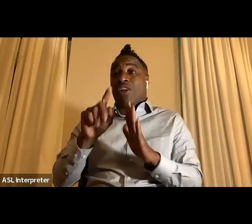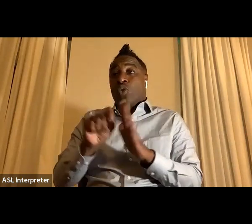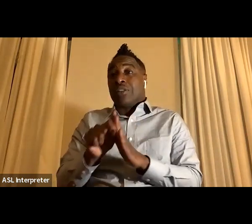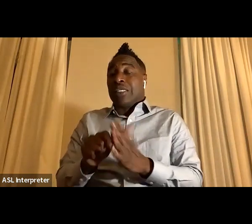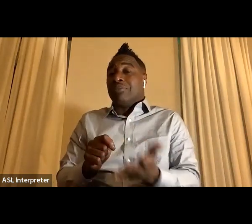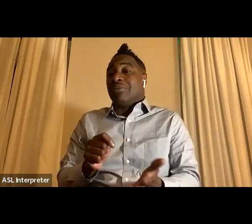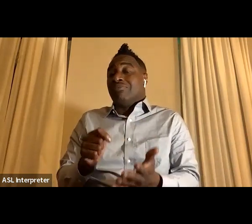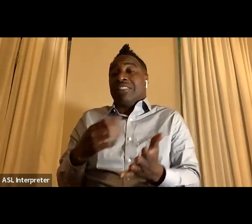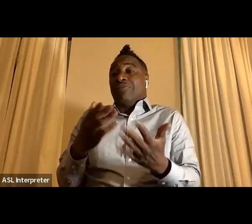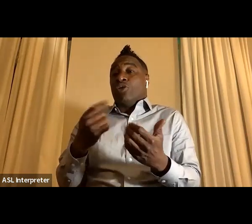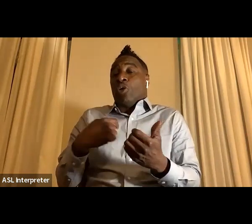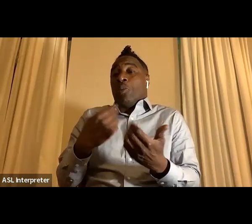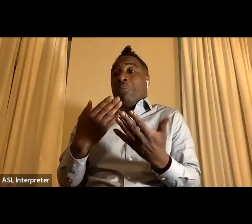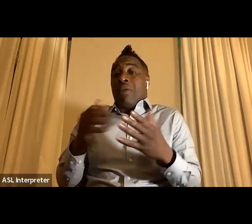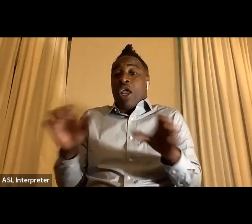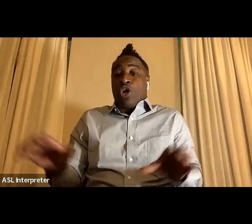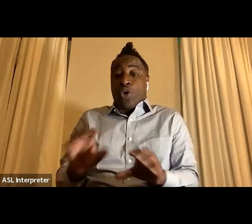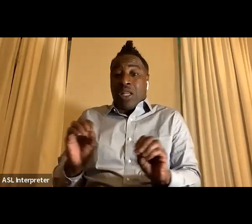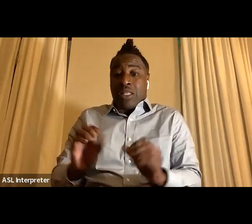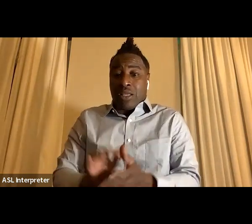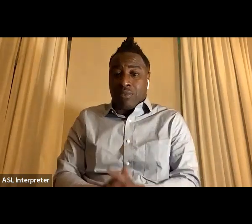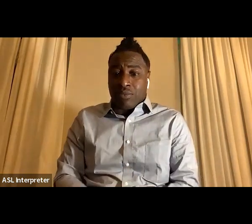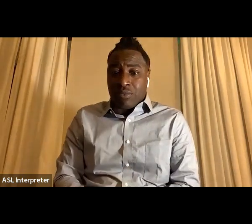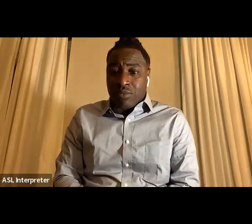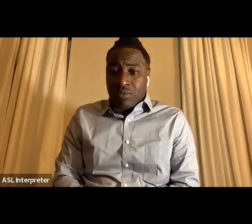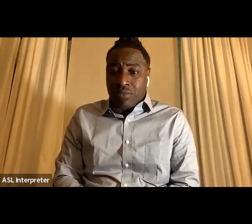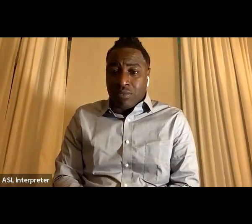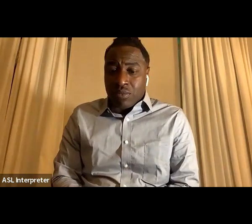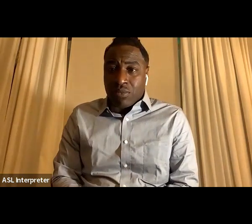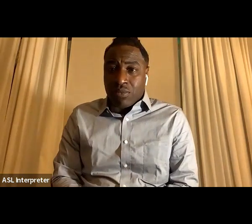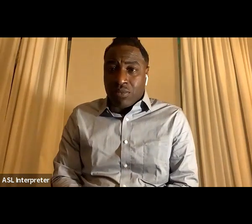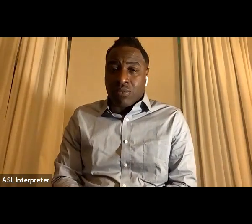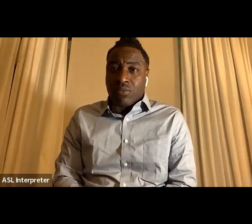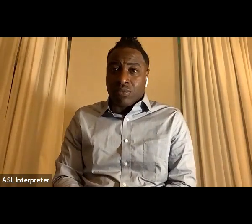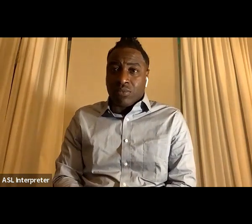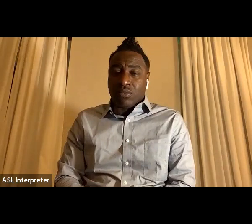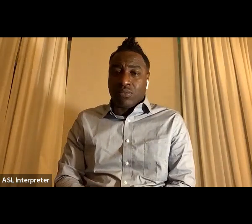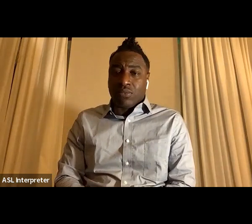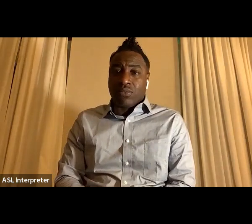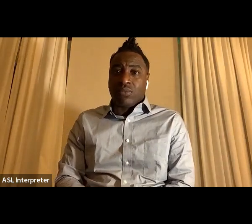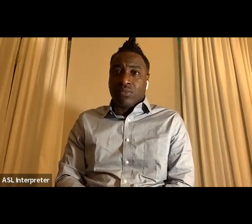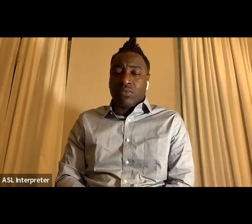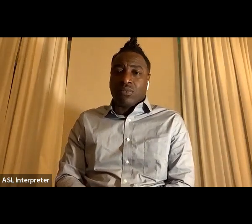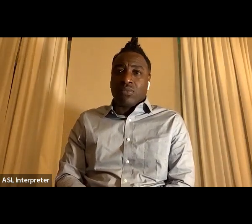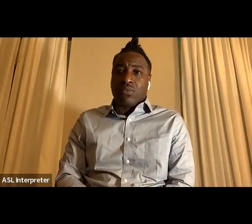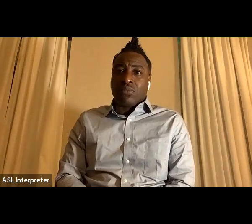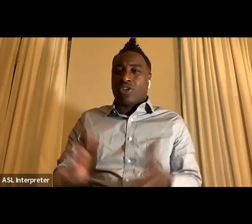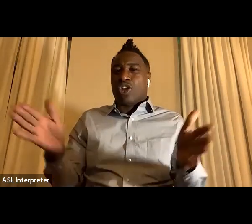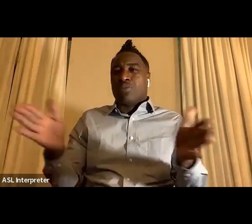yeah, luckily they're smart, a lot of them. So I can delete them any time or, or